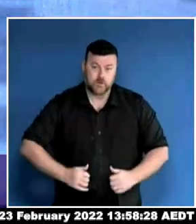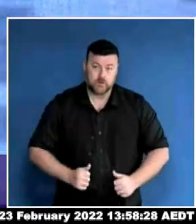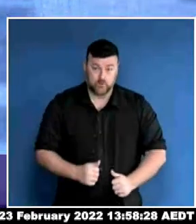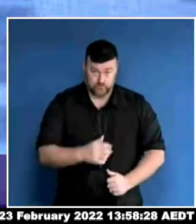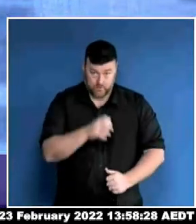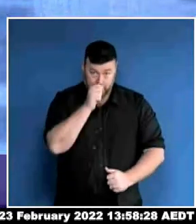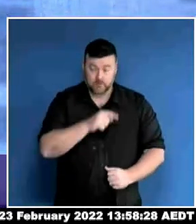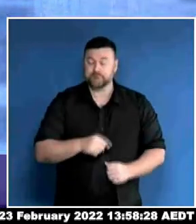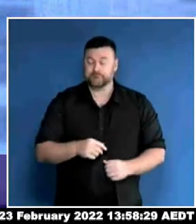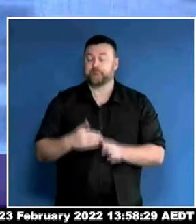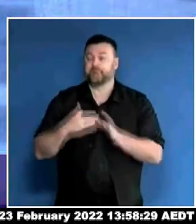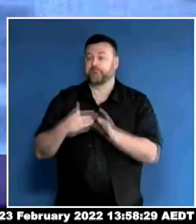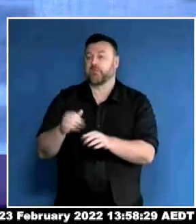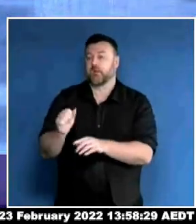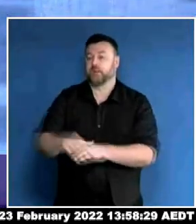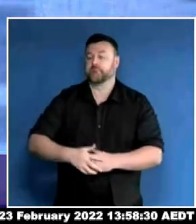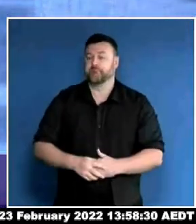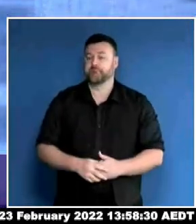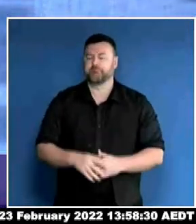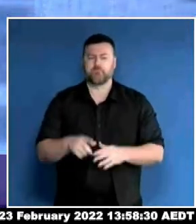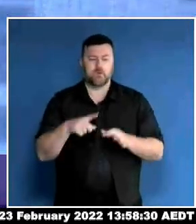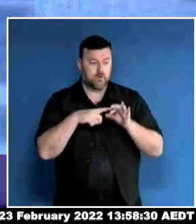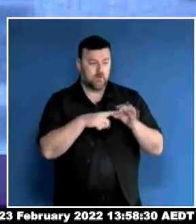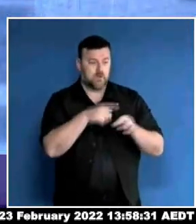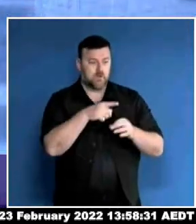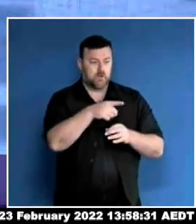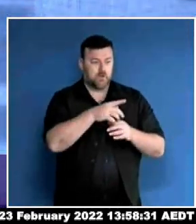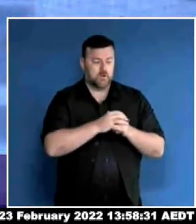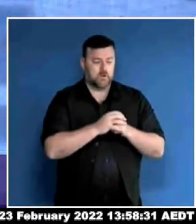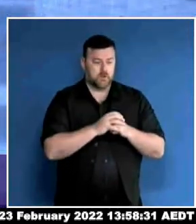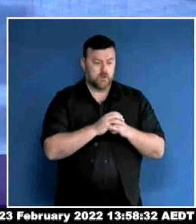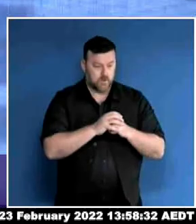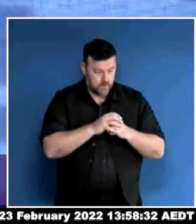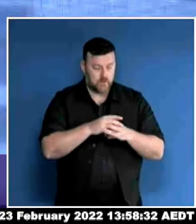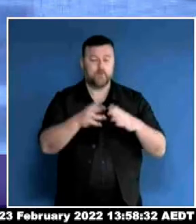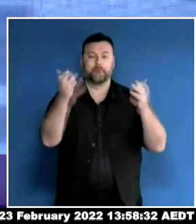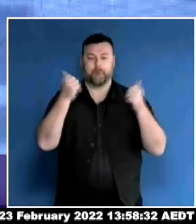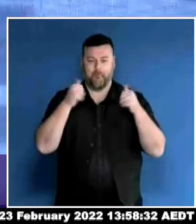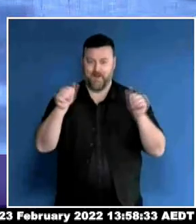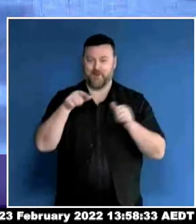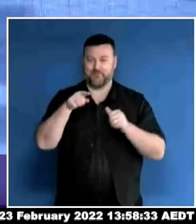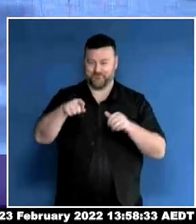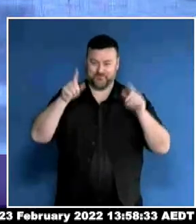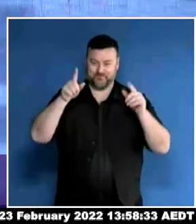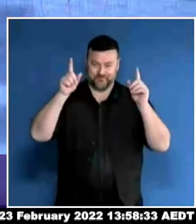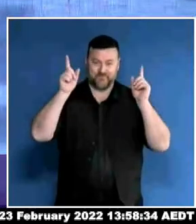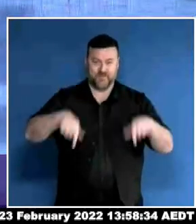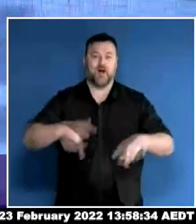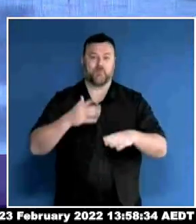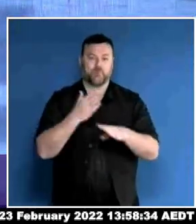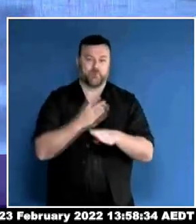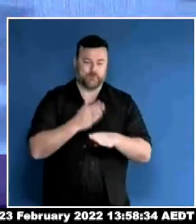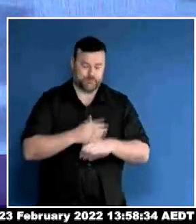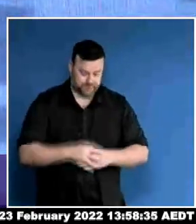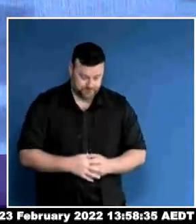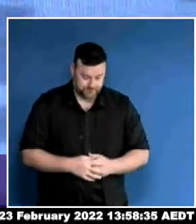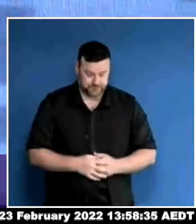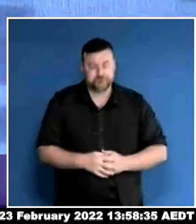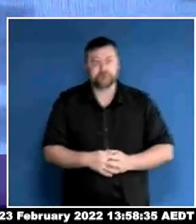So then, finally it got to the day when you were starting the job, and your first day of